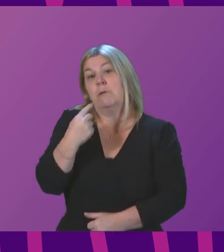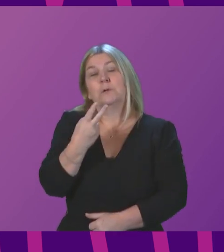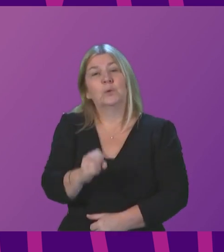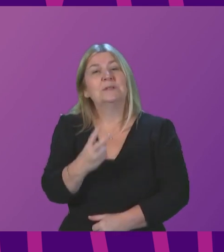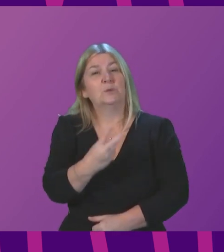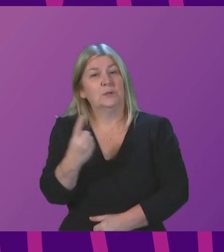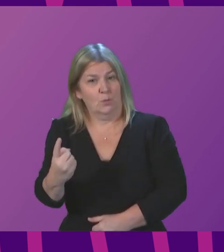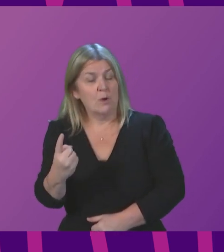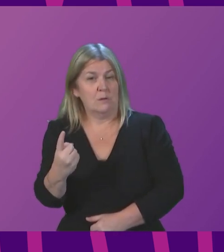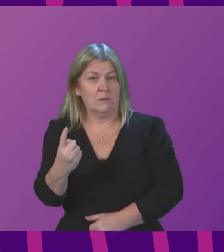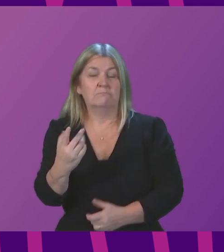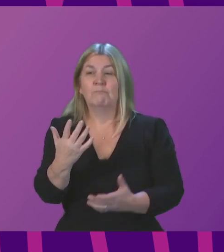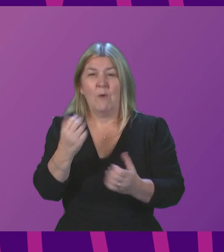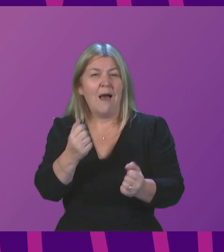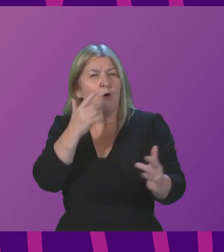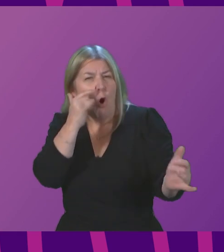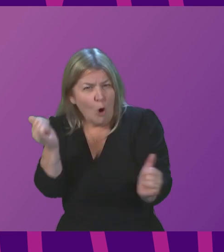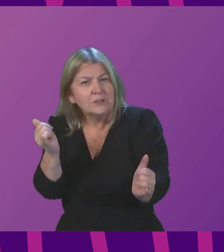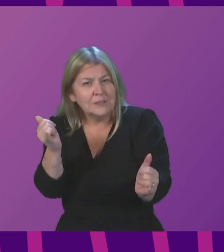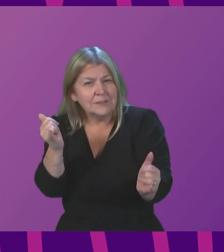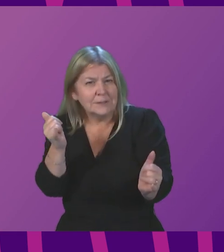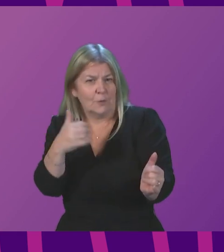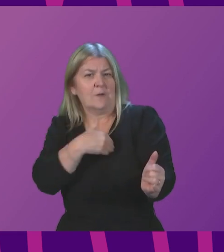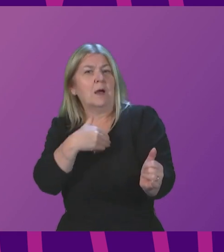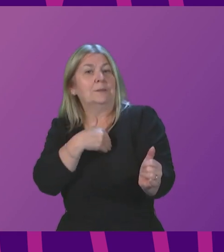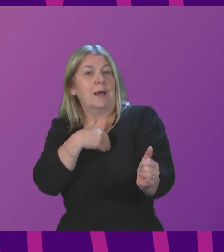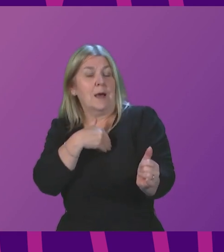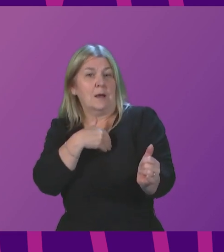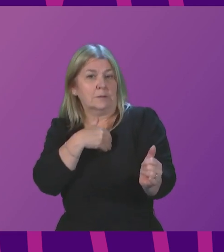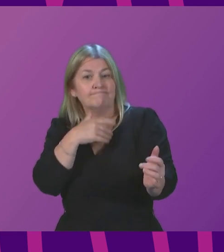deliver the Scottish cardiac audit programme. Significant clinical and patient engagement